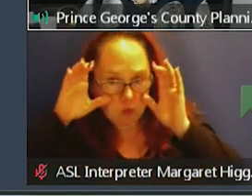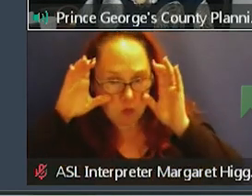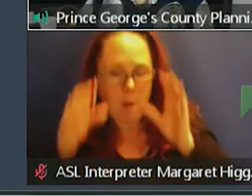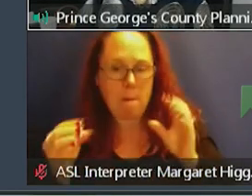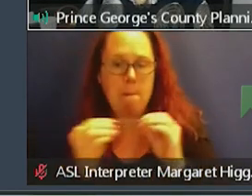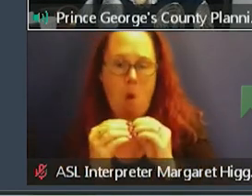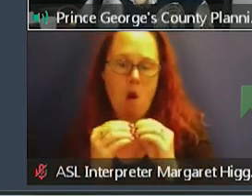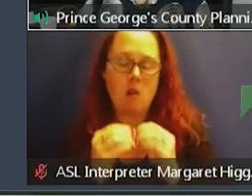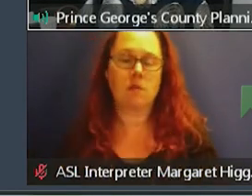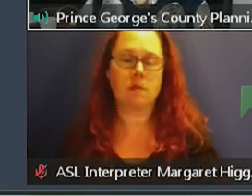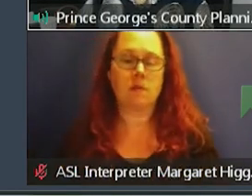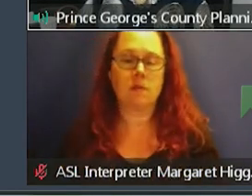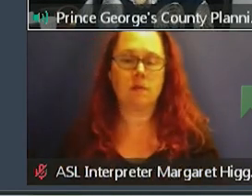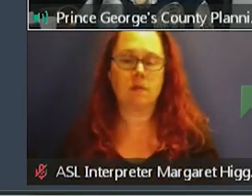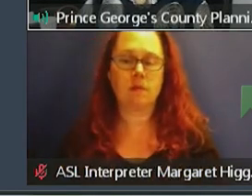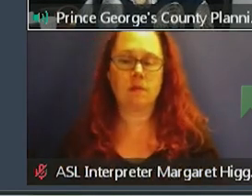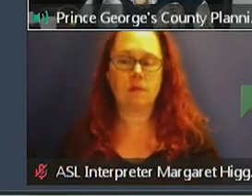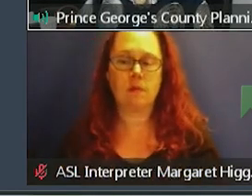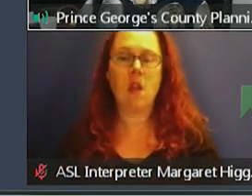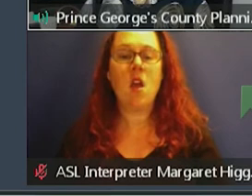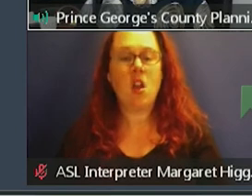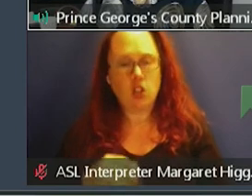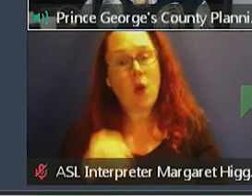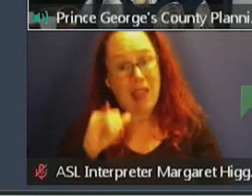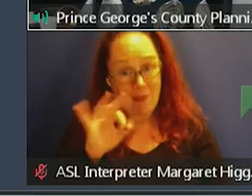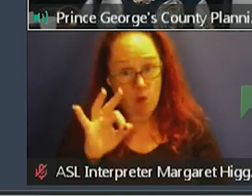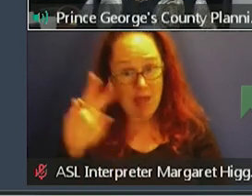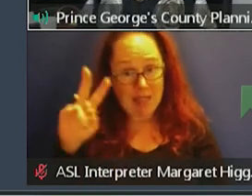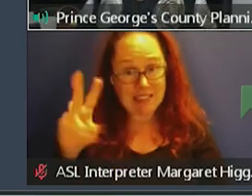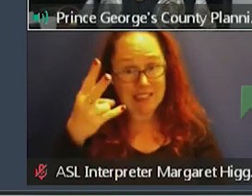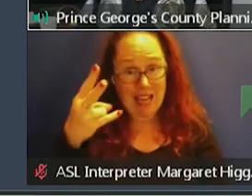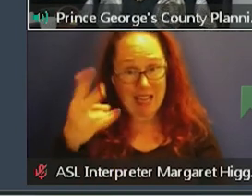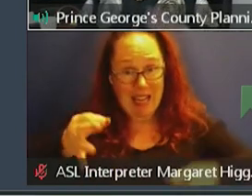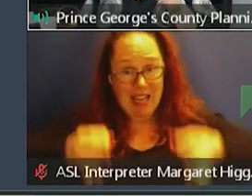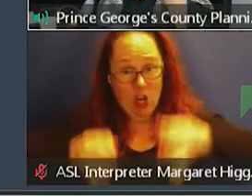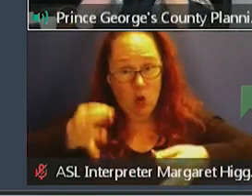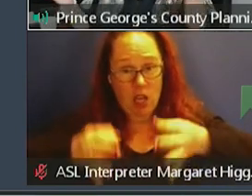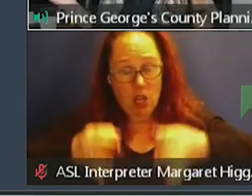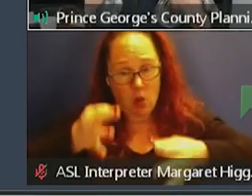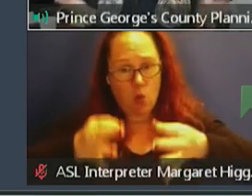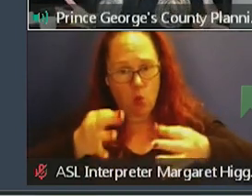And so that we could have more participation. And those of you depends. I don't make motions.